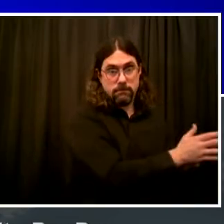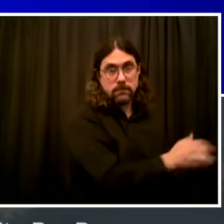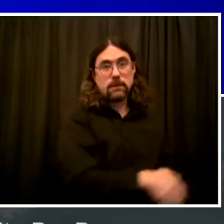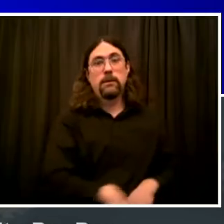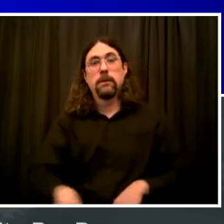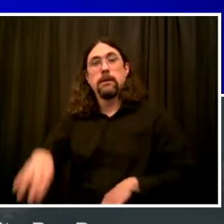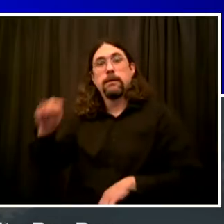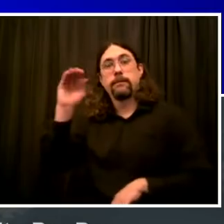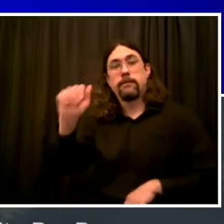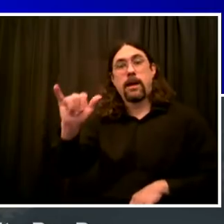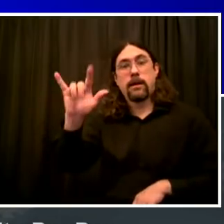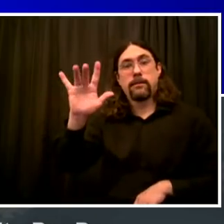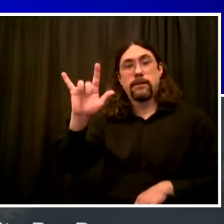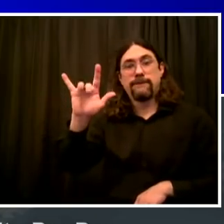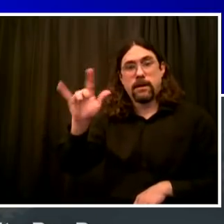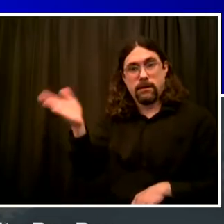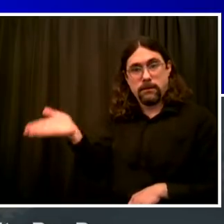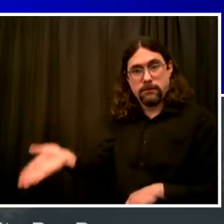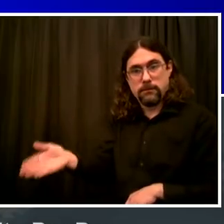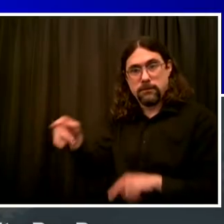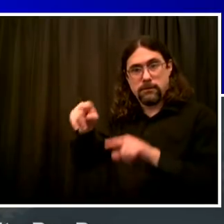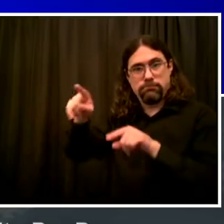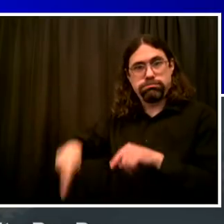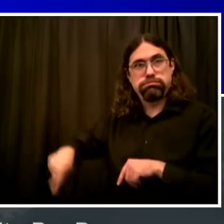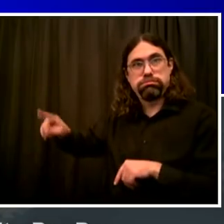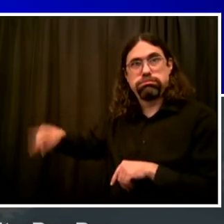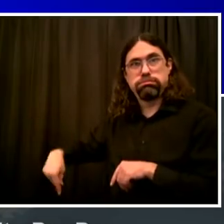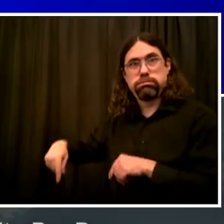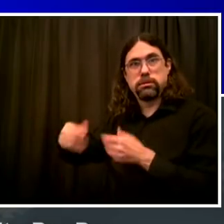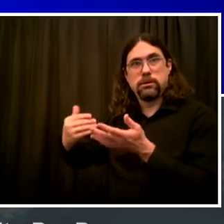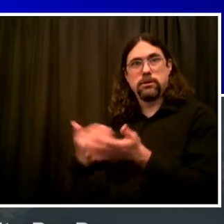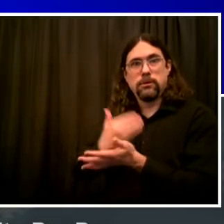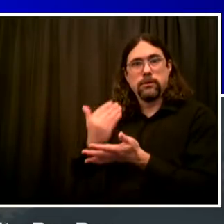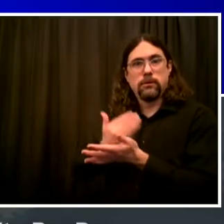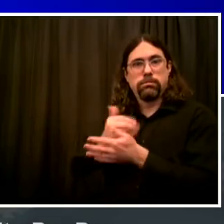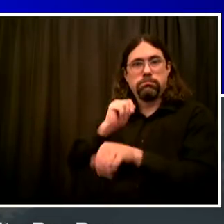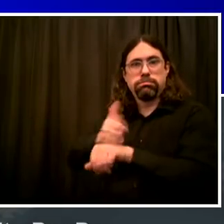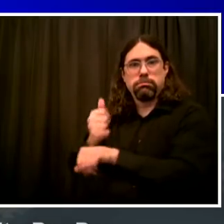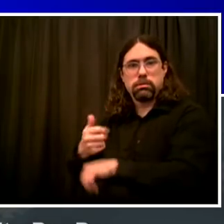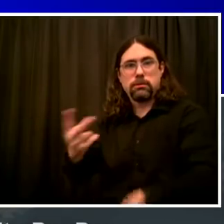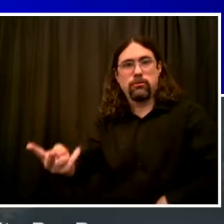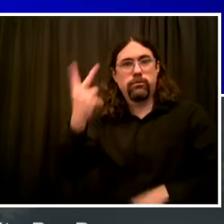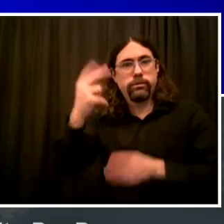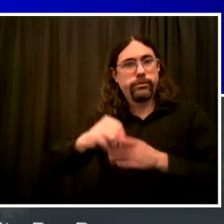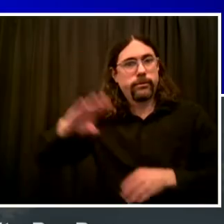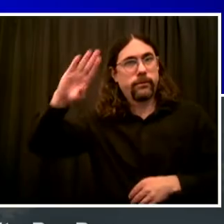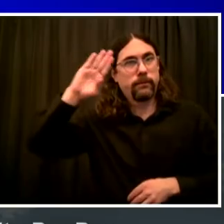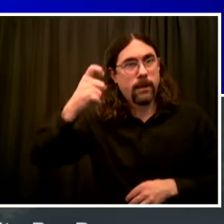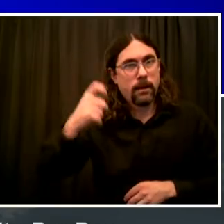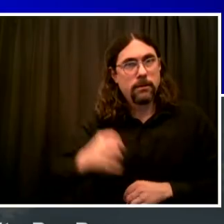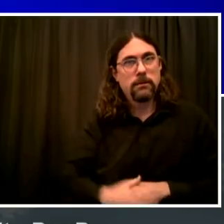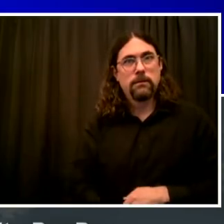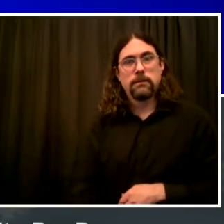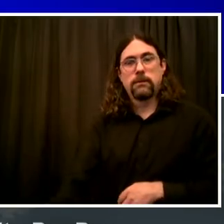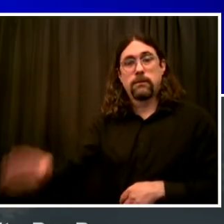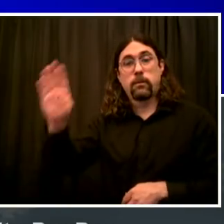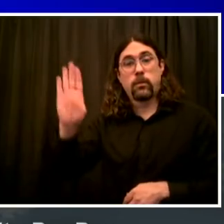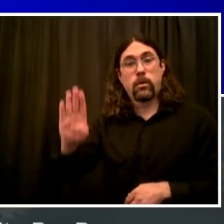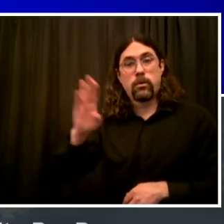THEN THE FOLLOWING WEEK, WEEK OF MAY 25th, TWO SITES IN THE BRONX AND FOUR ON MANNER AND